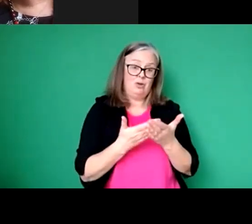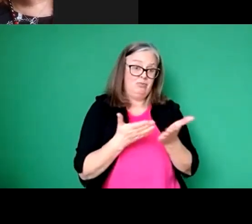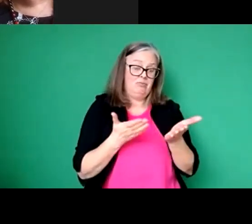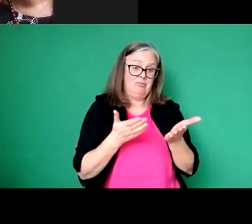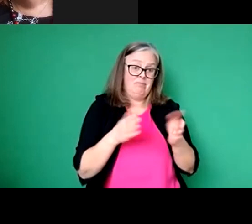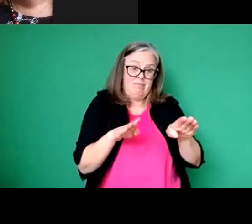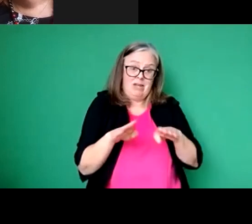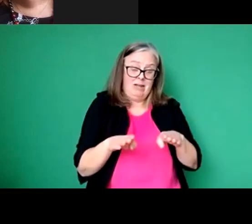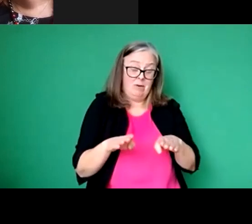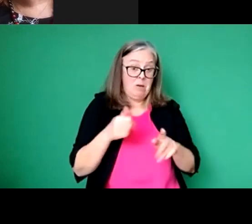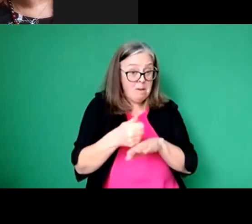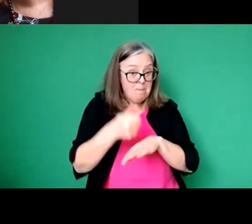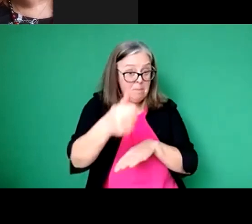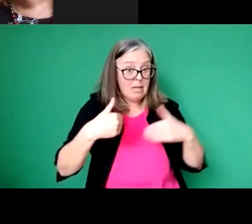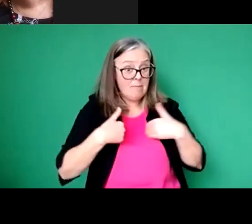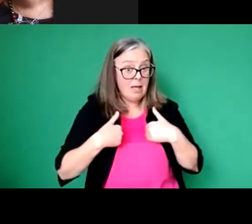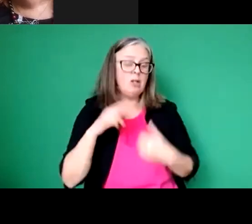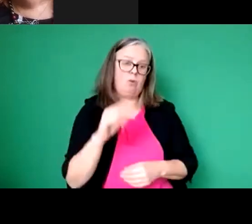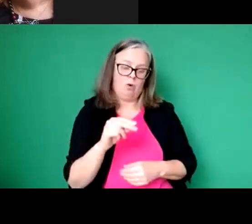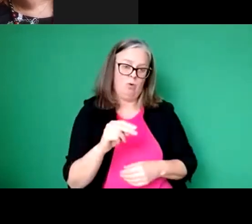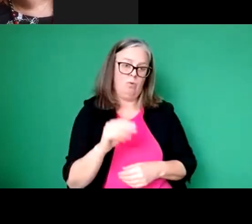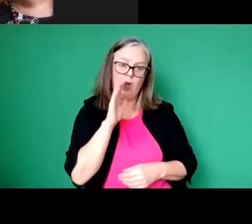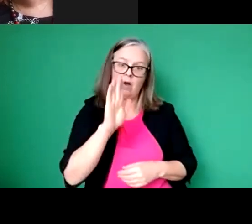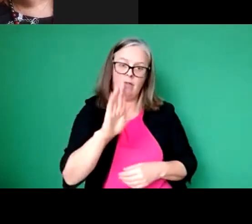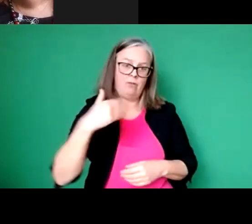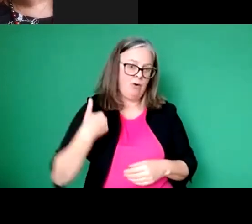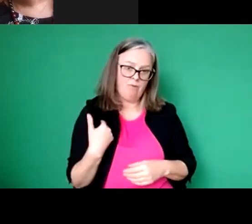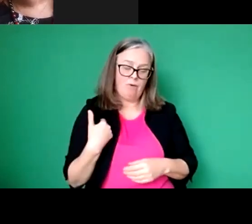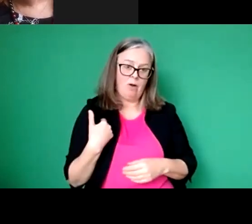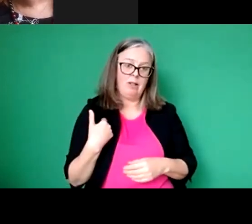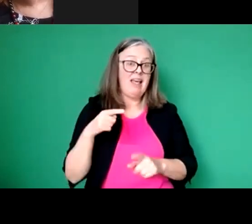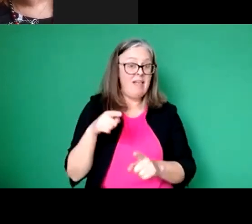certainly not the animal hasn't been trained how to behave in a confined space where there's lots